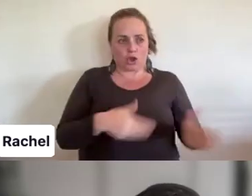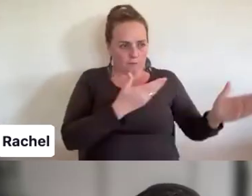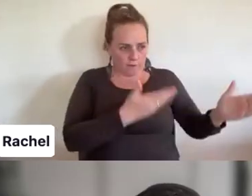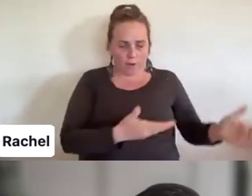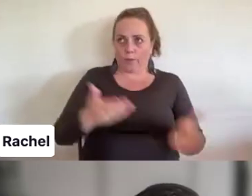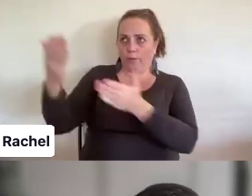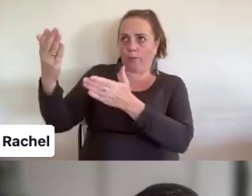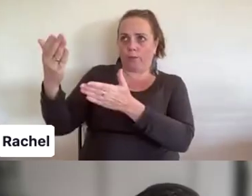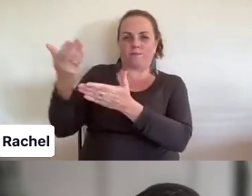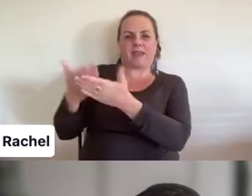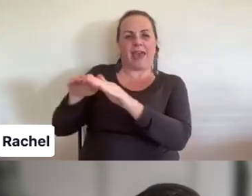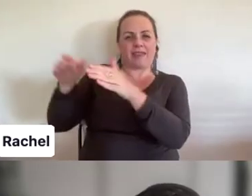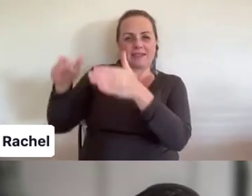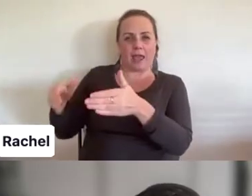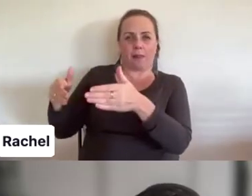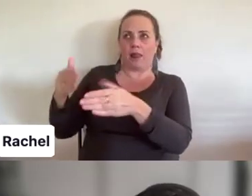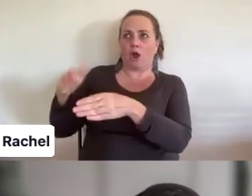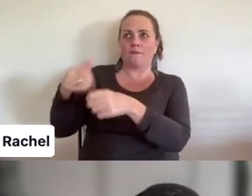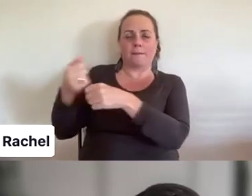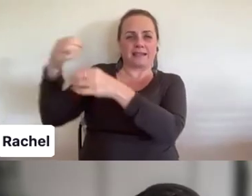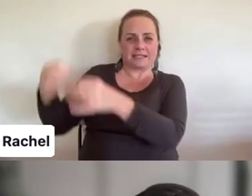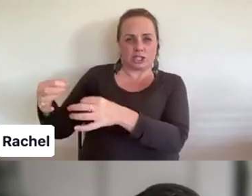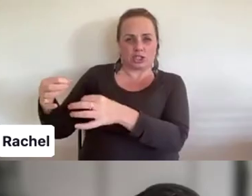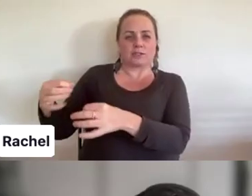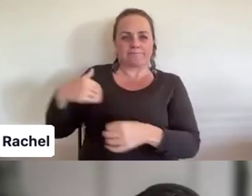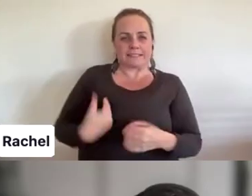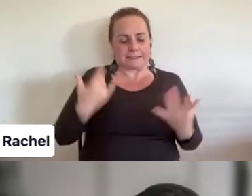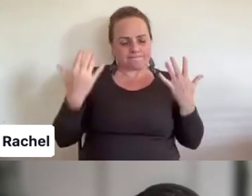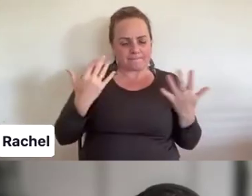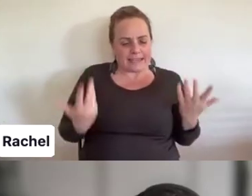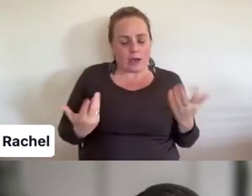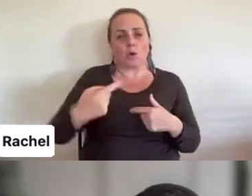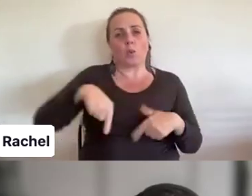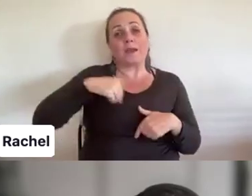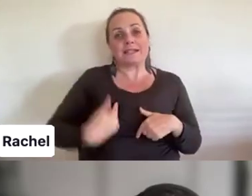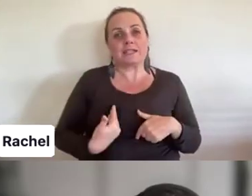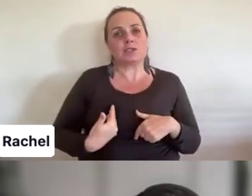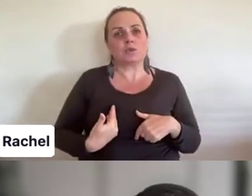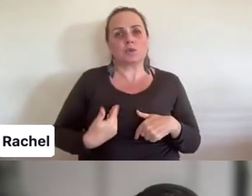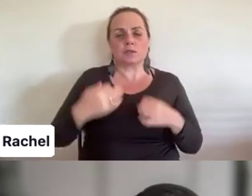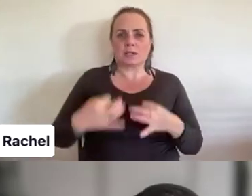I think we need to be we need to make a decision that it's important for us. I'm not sure whether